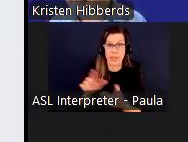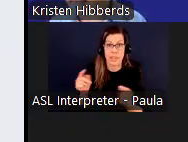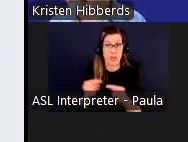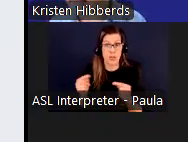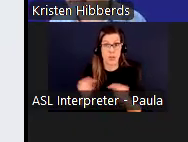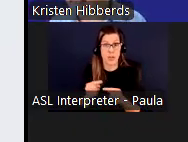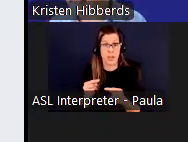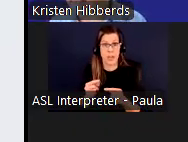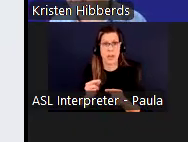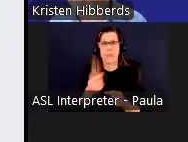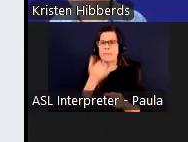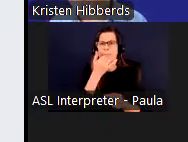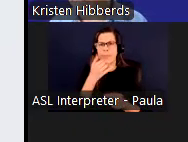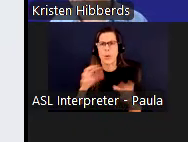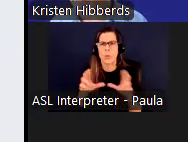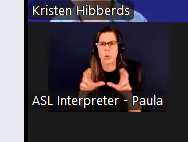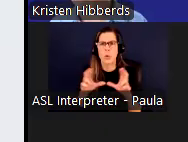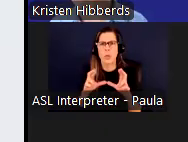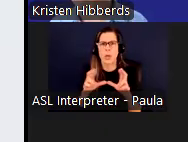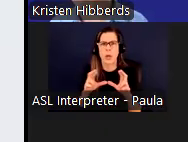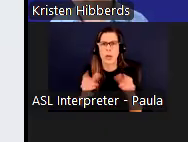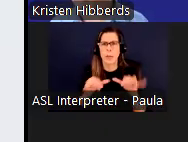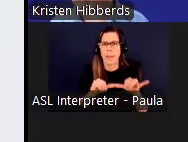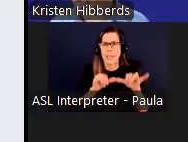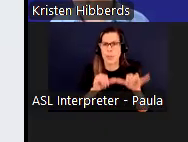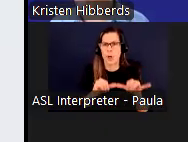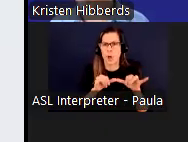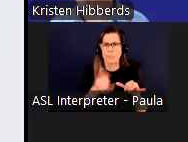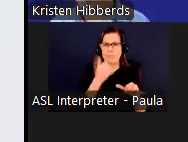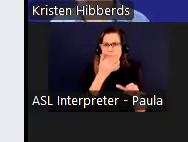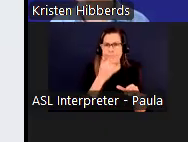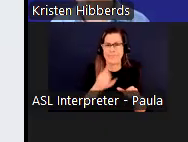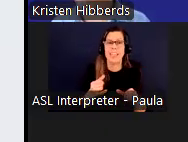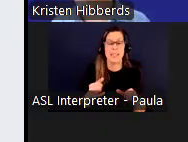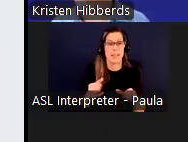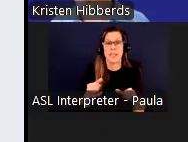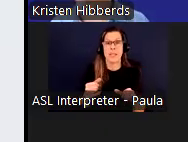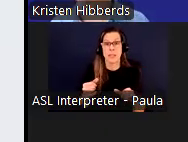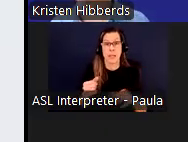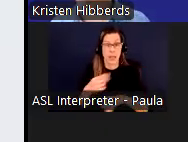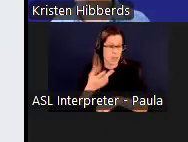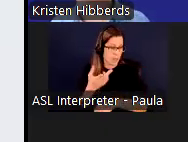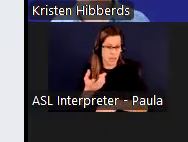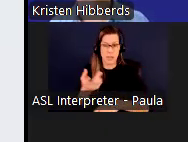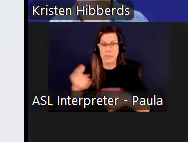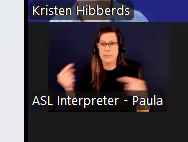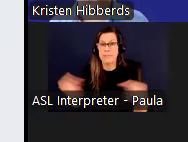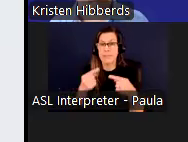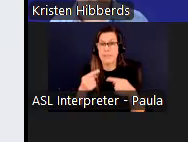Well, things that might have a mark on the body or something that clinical tools would help document rather than interviewing?